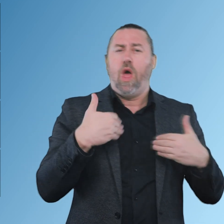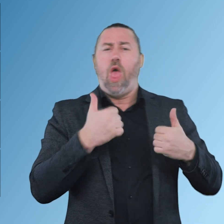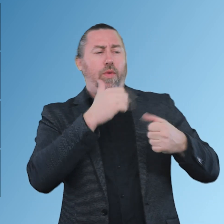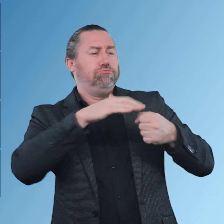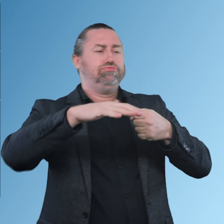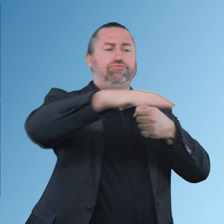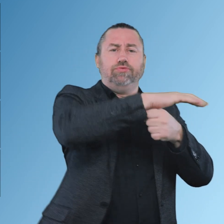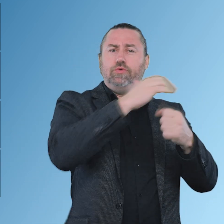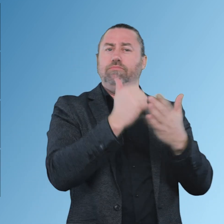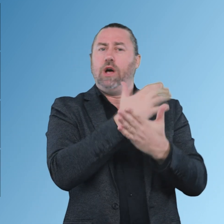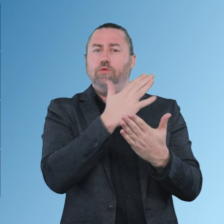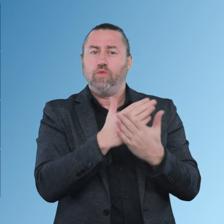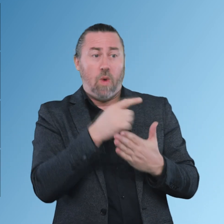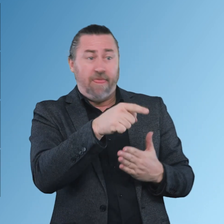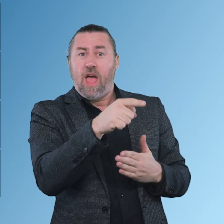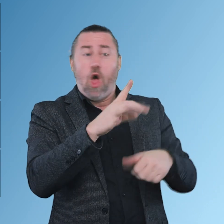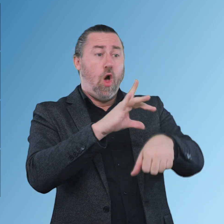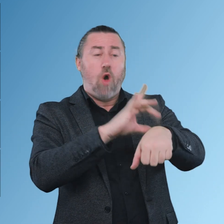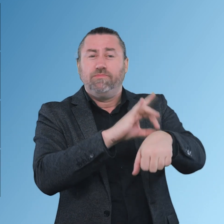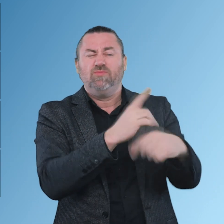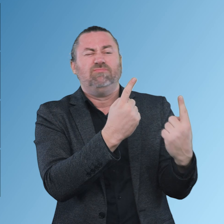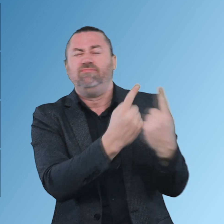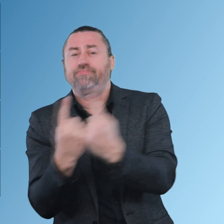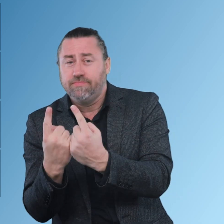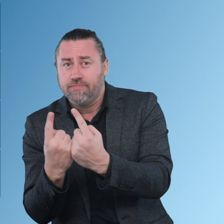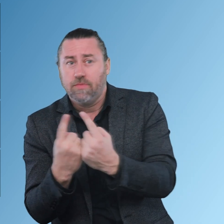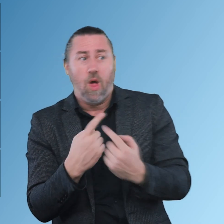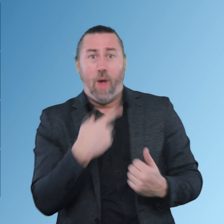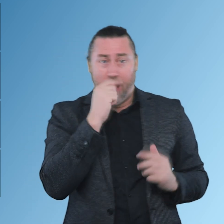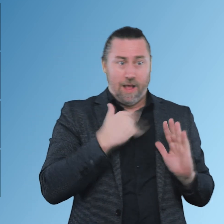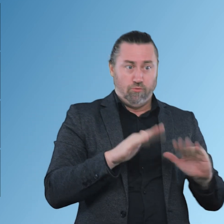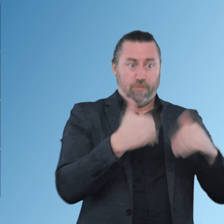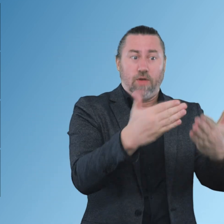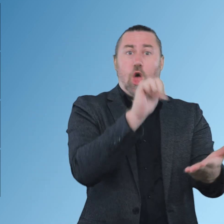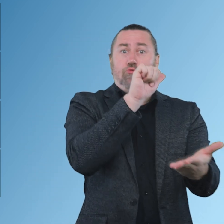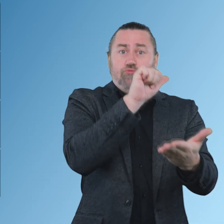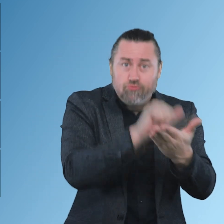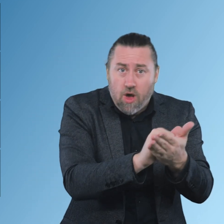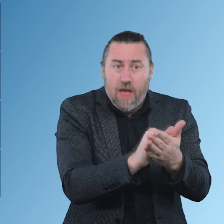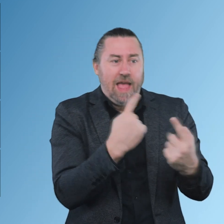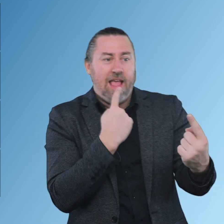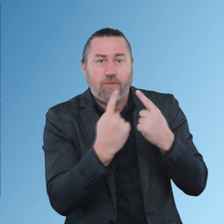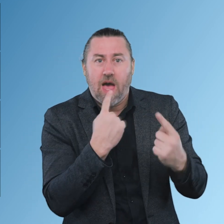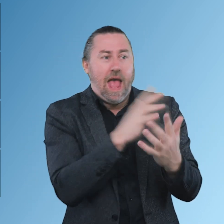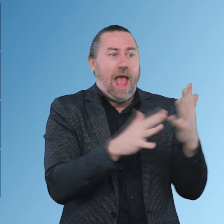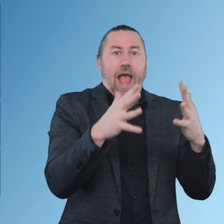ensure that primary care providers have access to the resources they need to work with Deaf patients and Auslan interpreters.